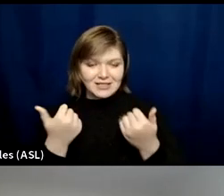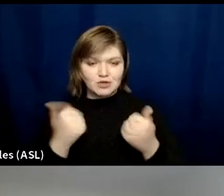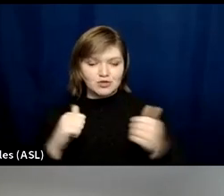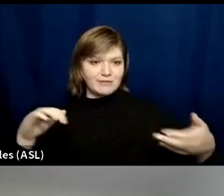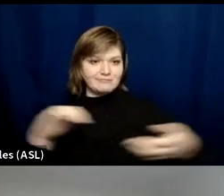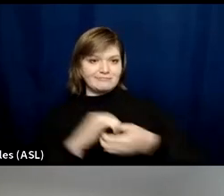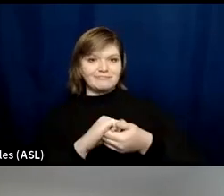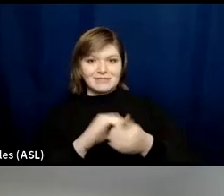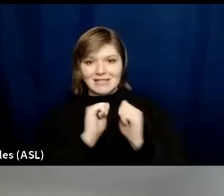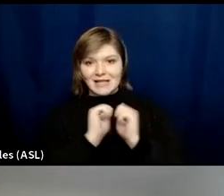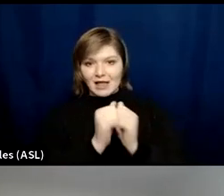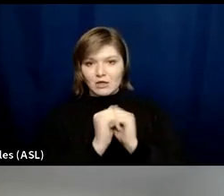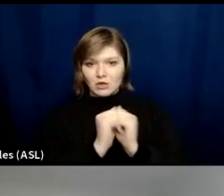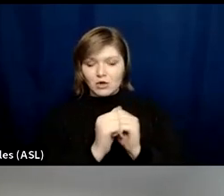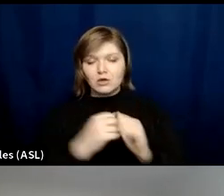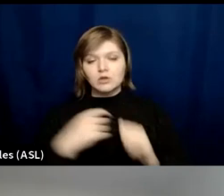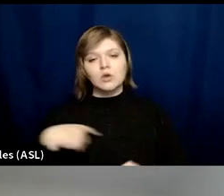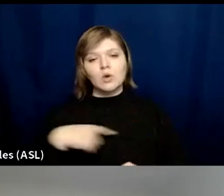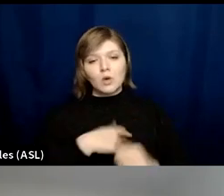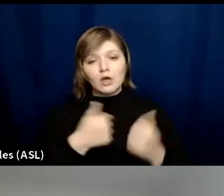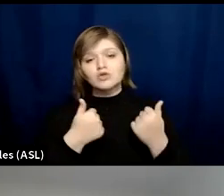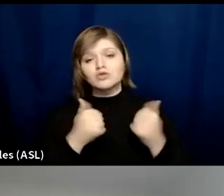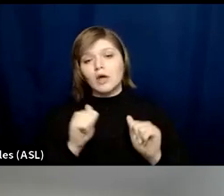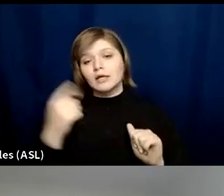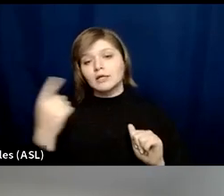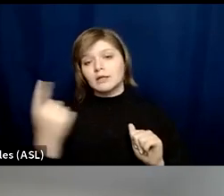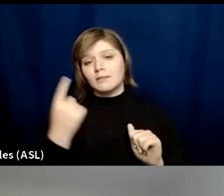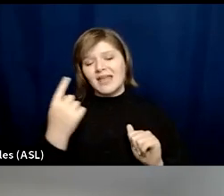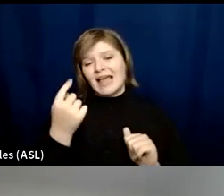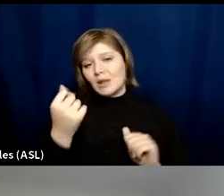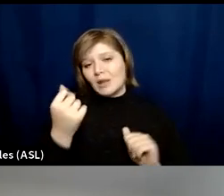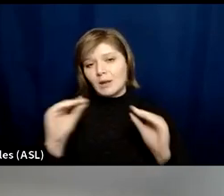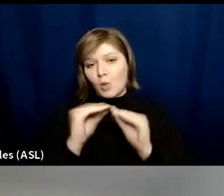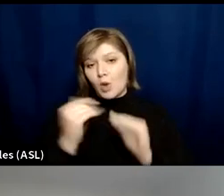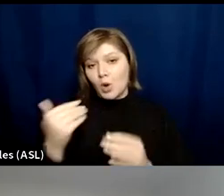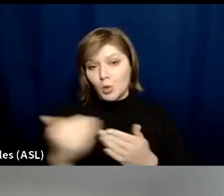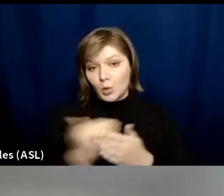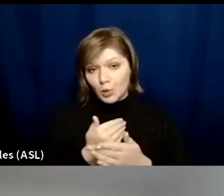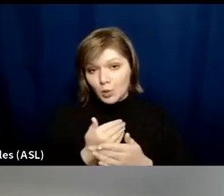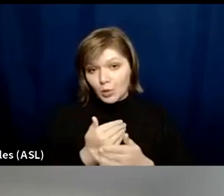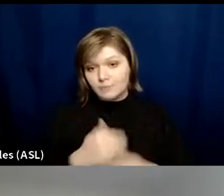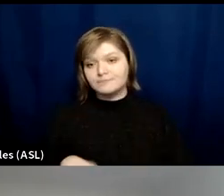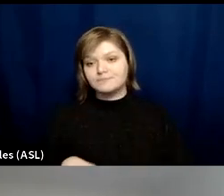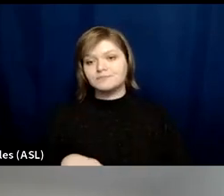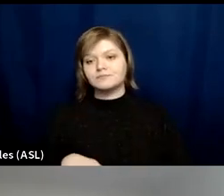The next question is, how are the supportive services funded? Many of you are talking a little bit about connecting people up to